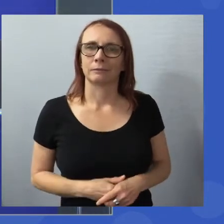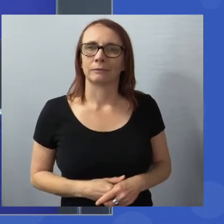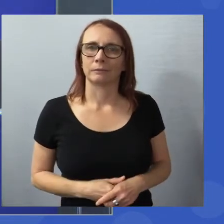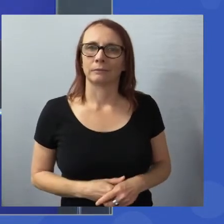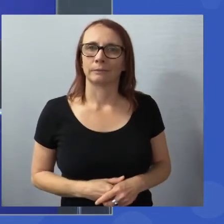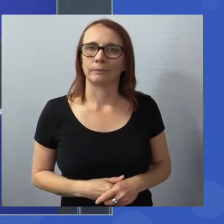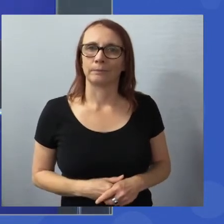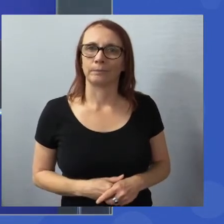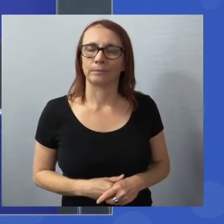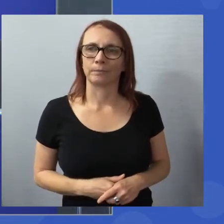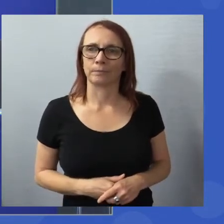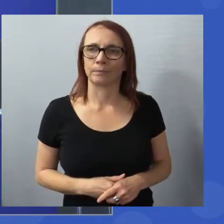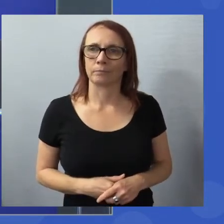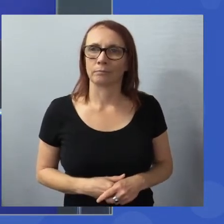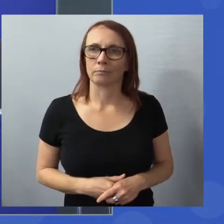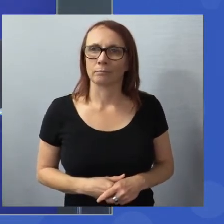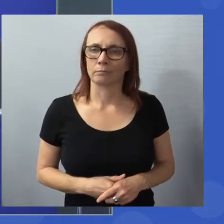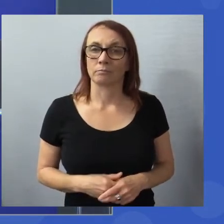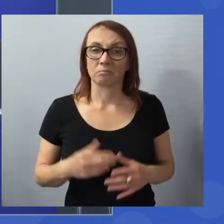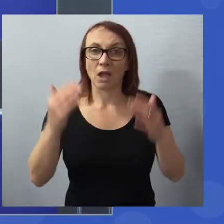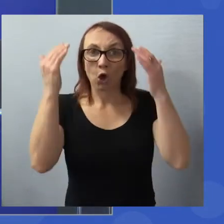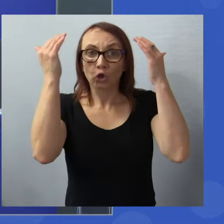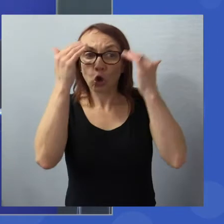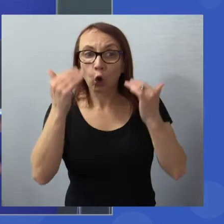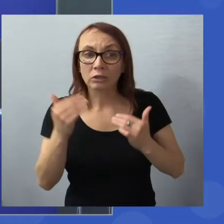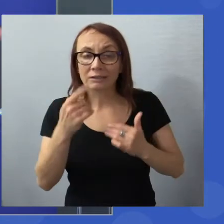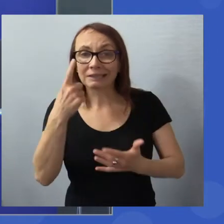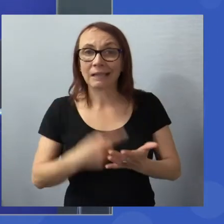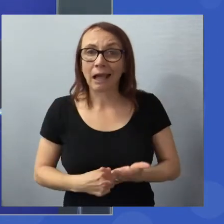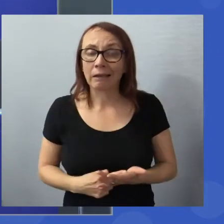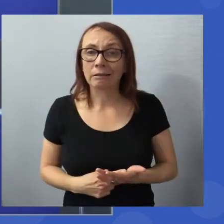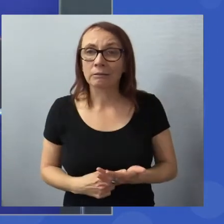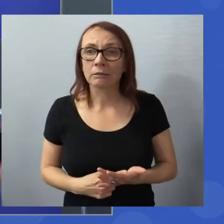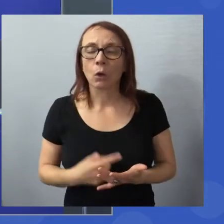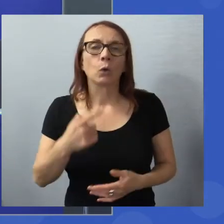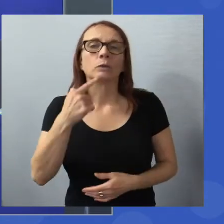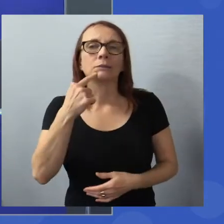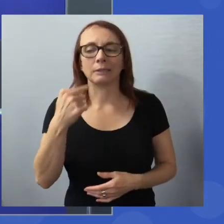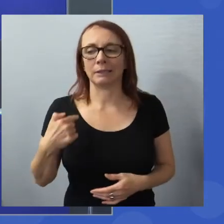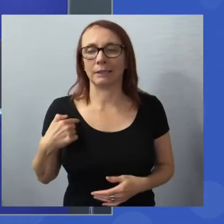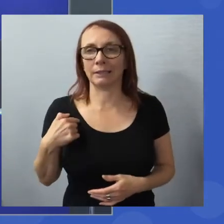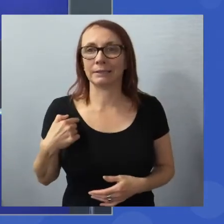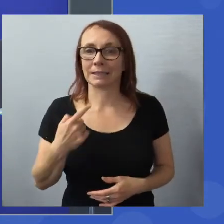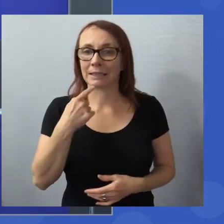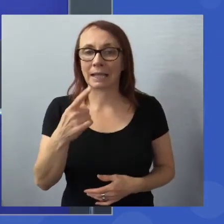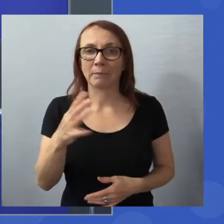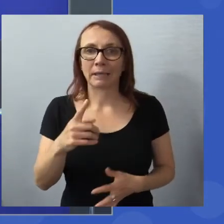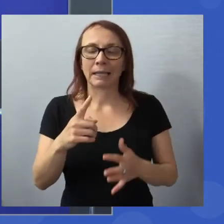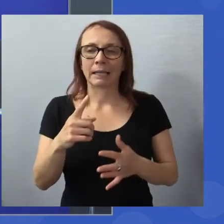know if we have the courts making these kinds of decisions or yesterday there was a suggestion that the Electoral Commission should be empowered to make